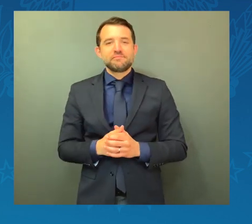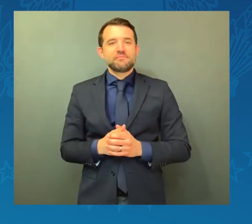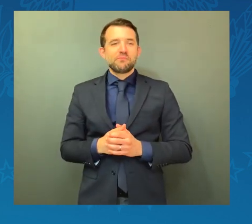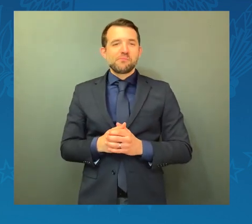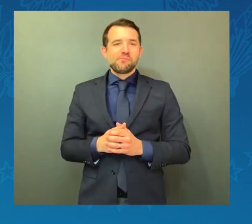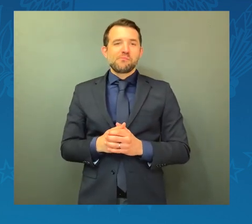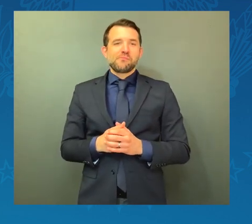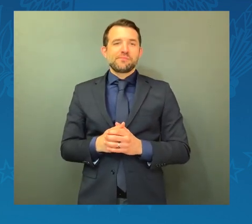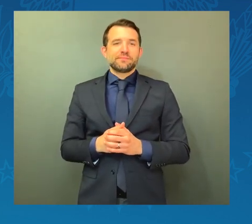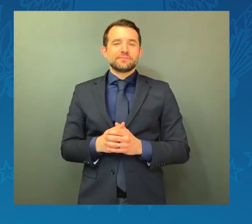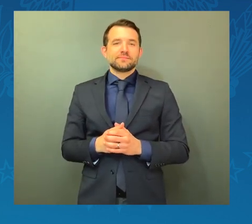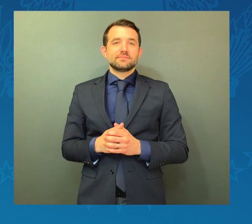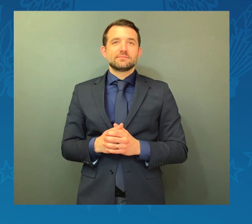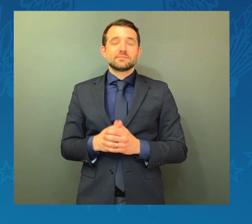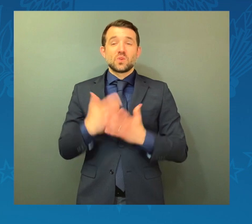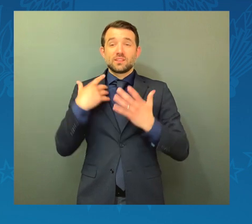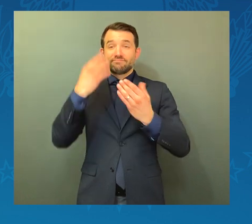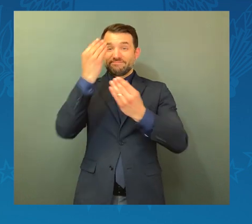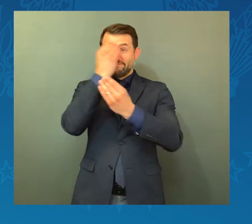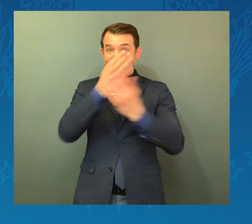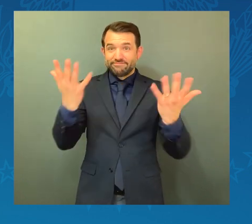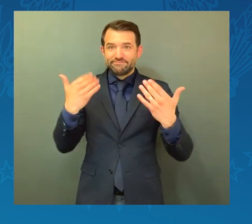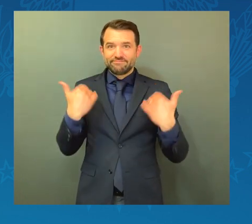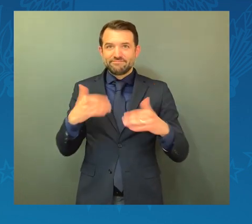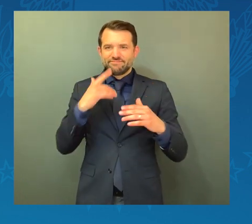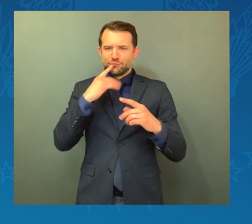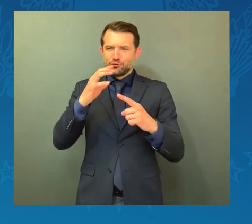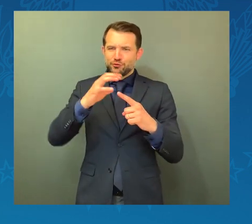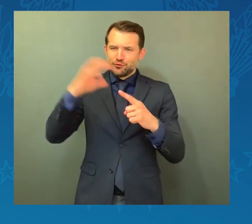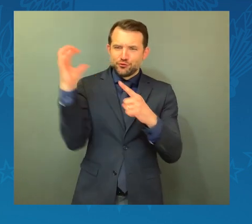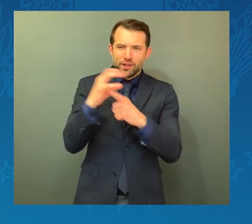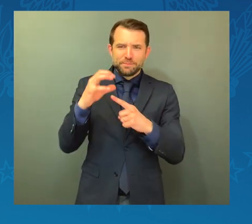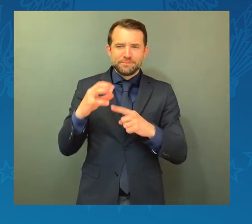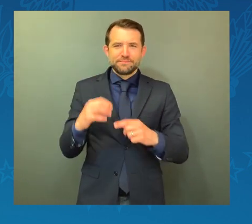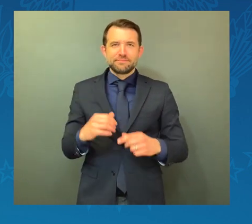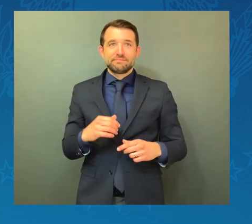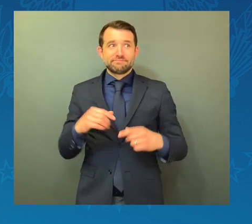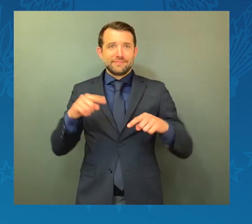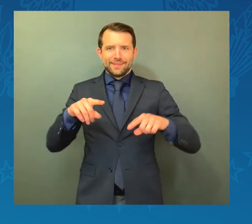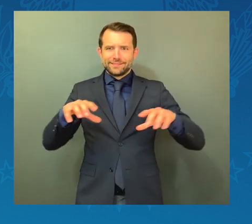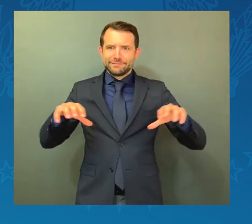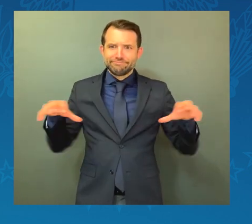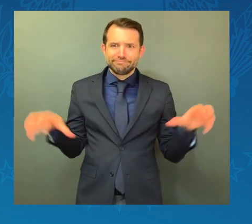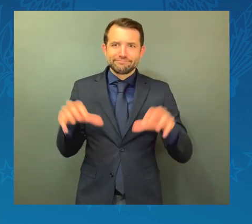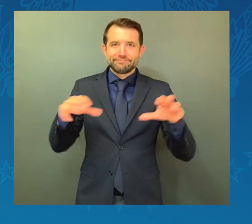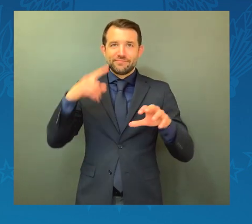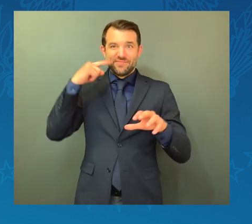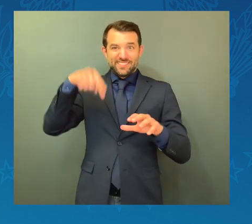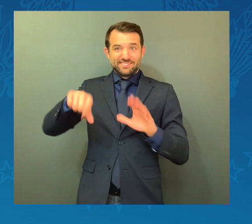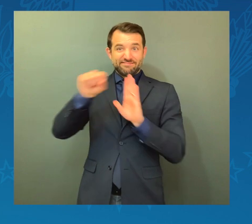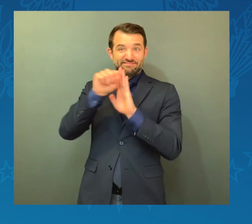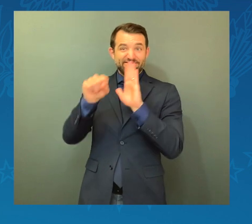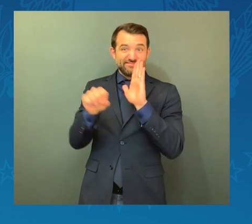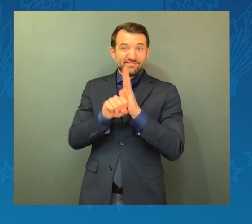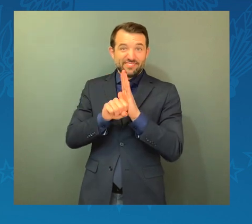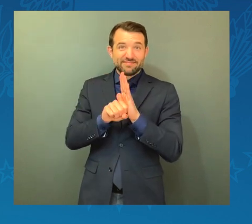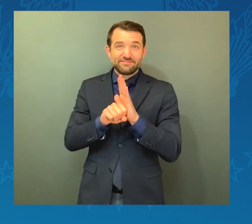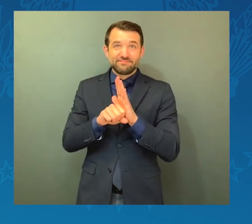he is a true champion for the people of this state. And I didn't dare make this trip plan